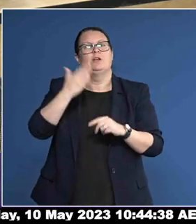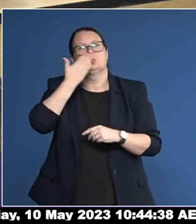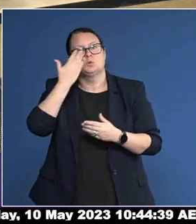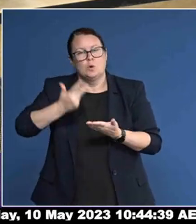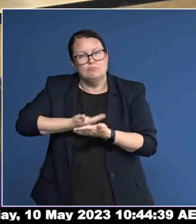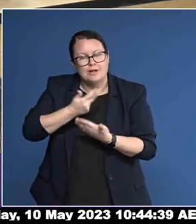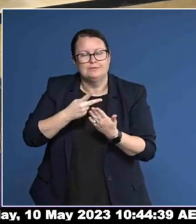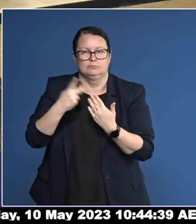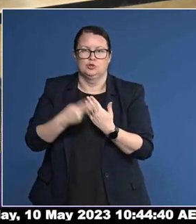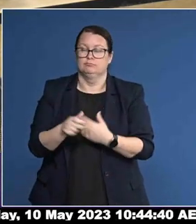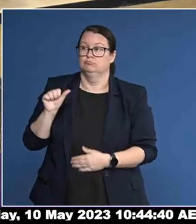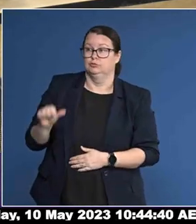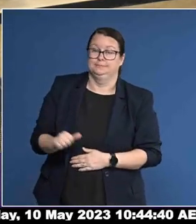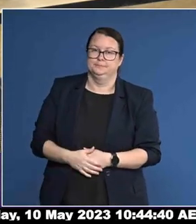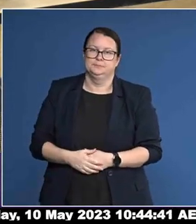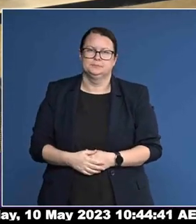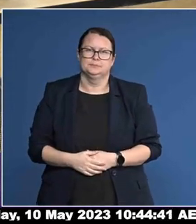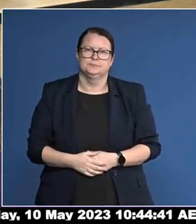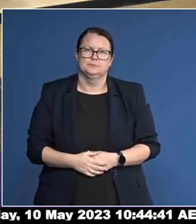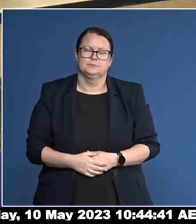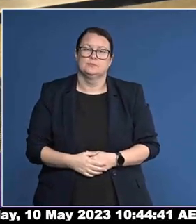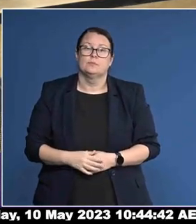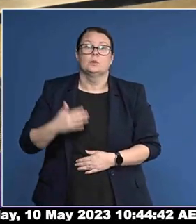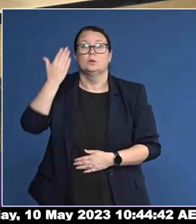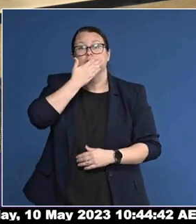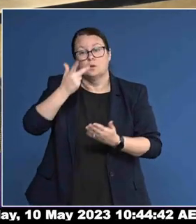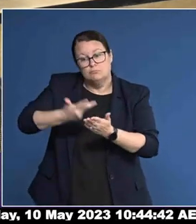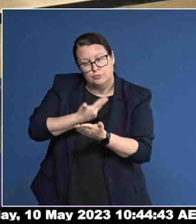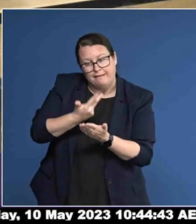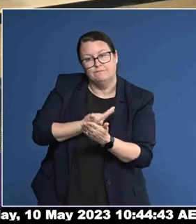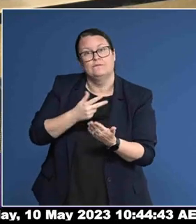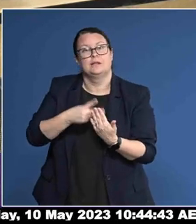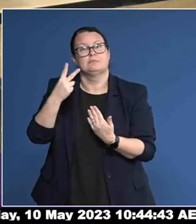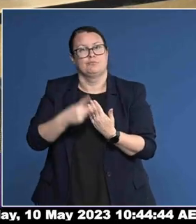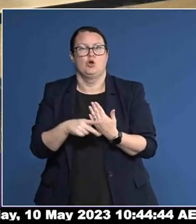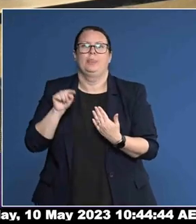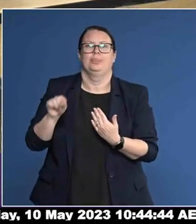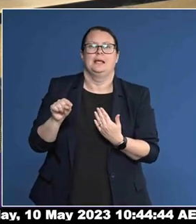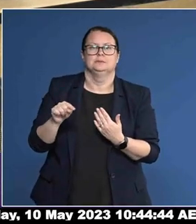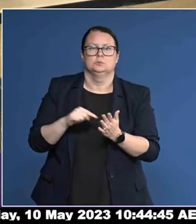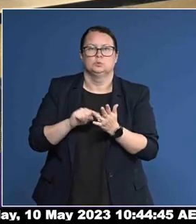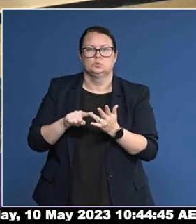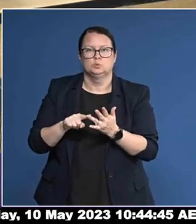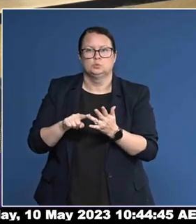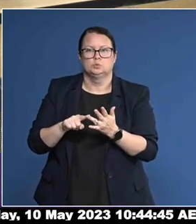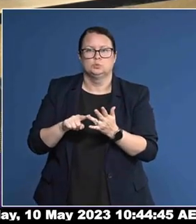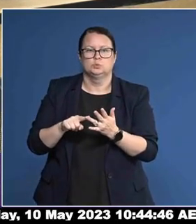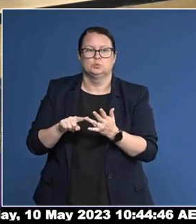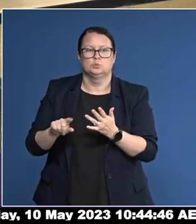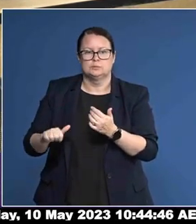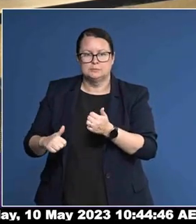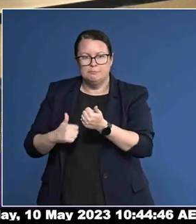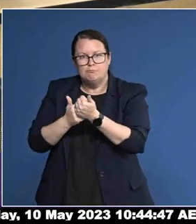Correct. MS MAHONY: And that is a program that is supported to ensure that all